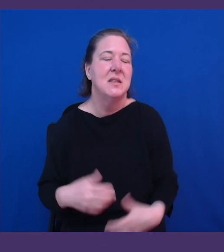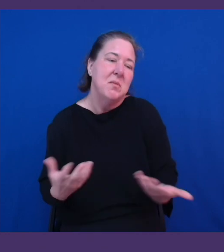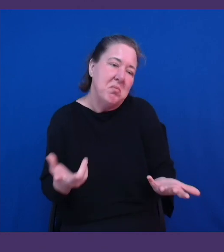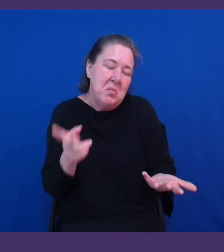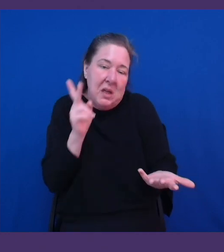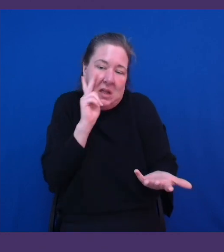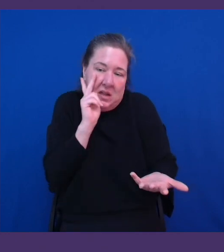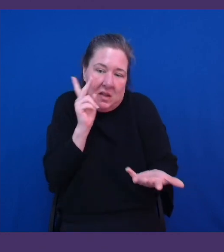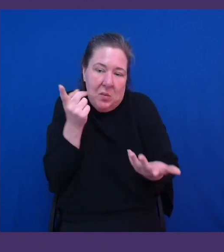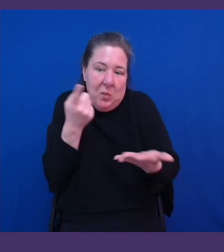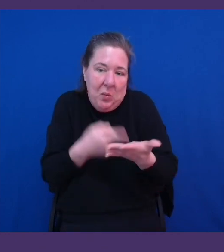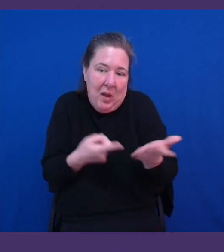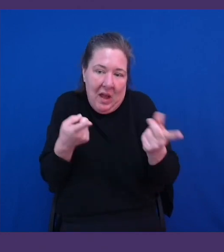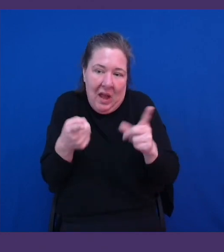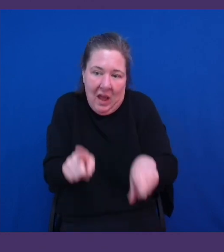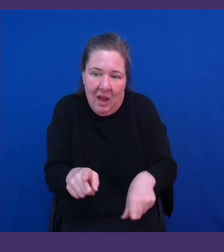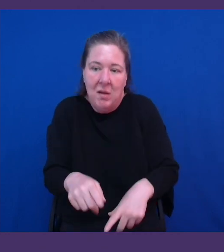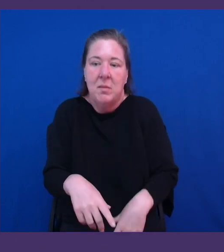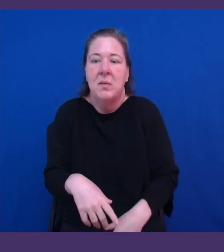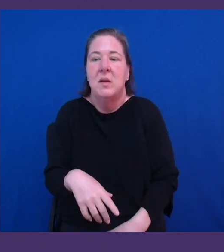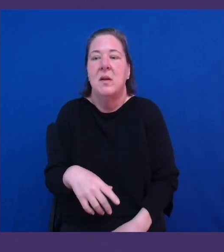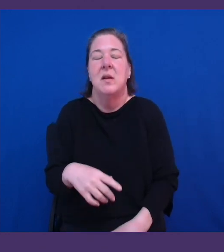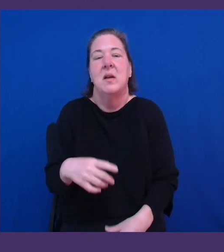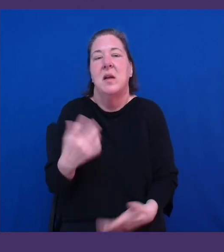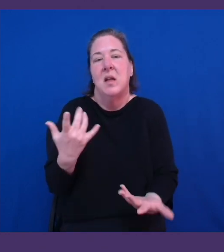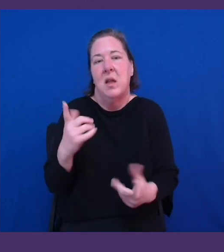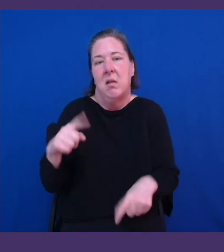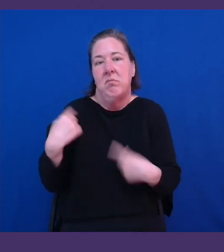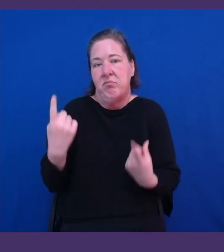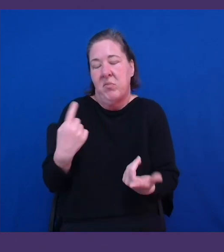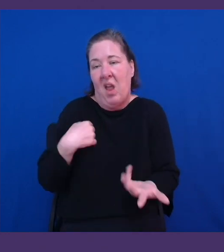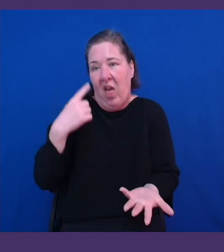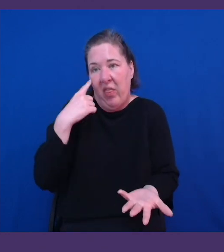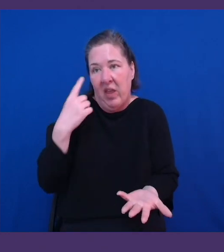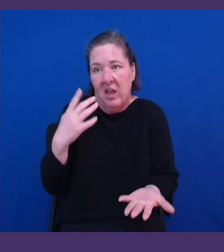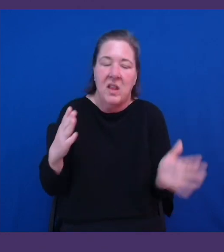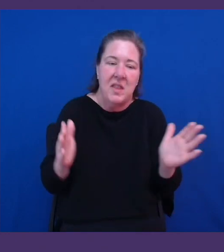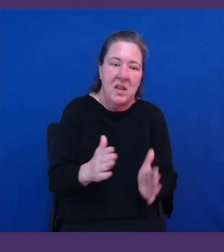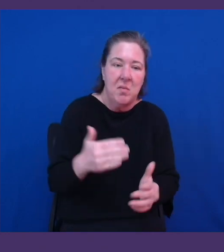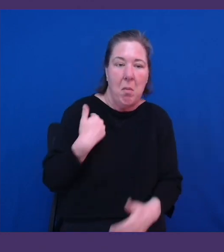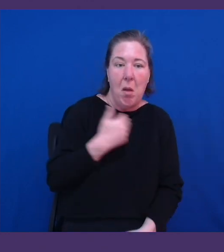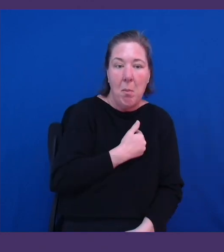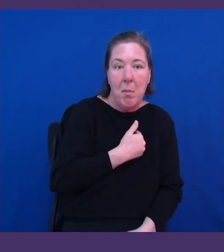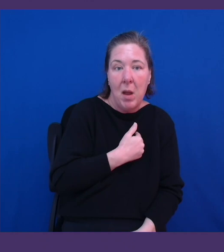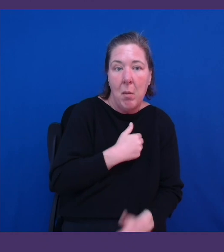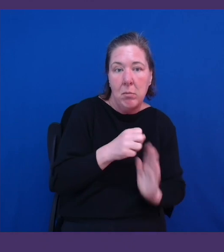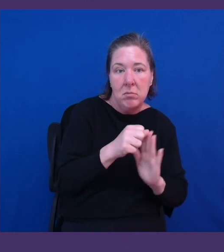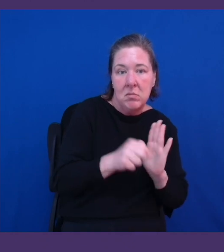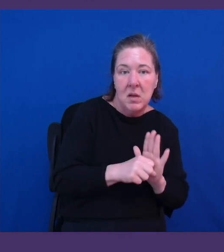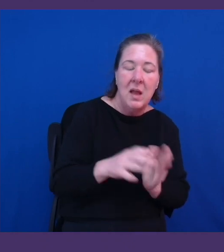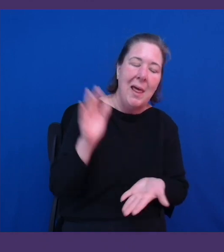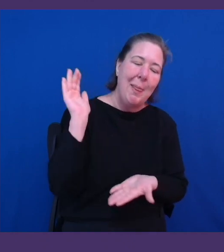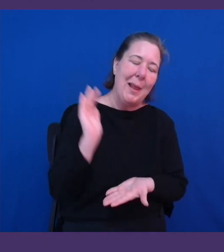It will be, I think as always, some of the smaller member states, maybe the less mature member states when it comes